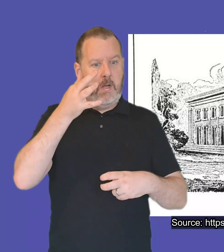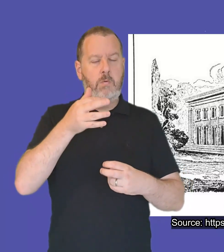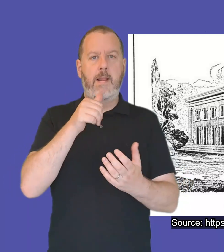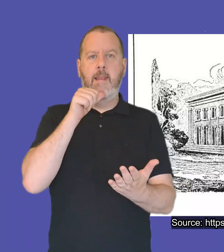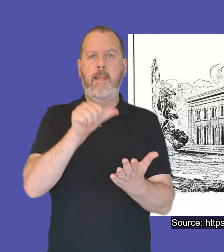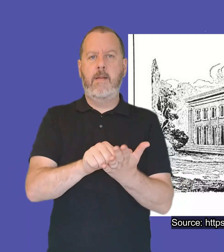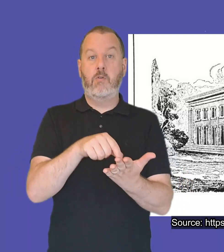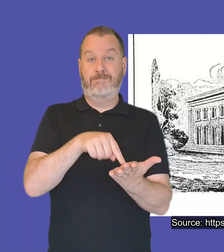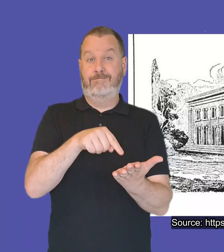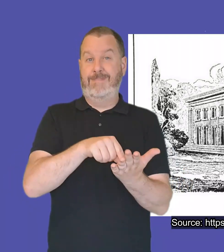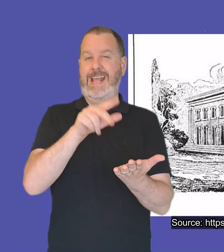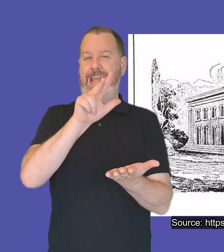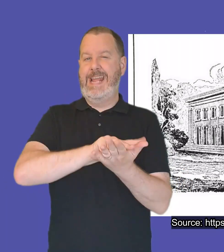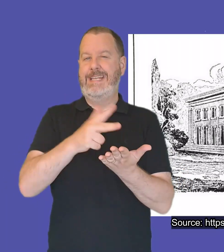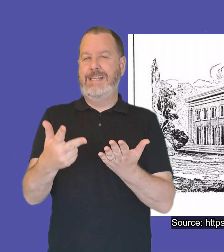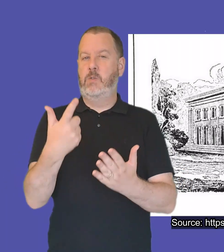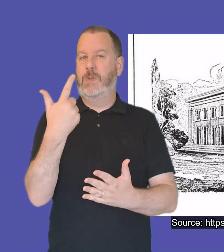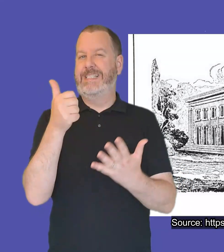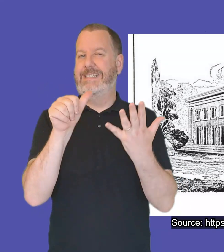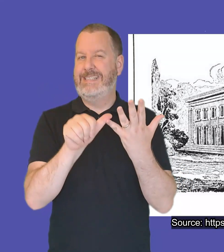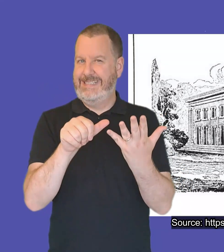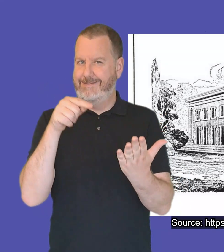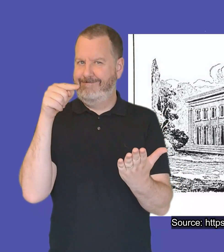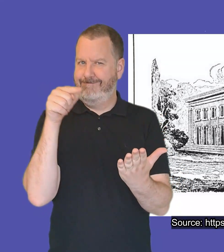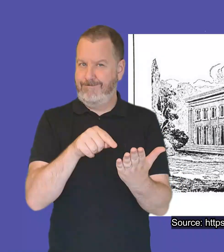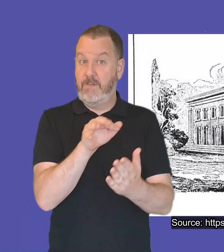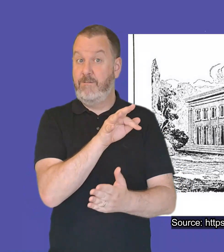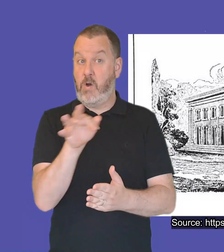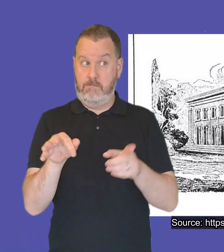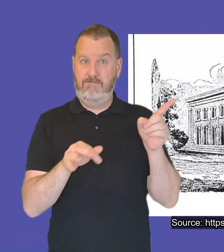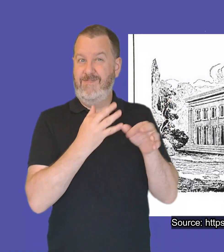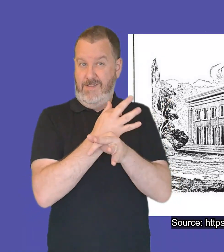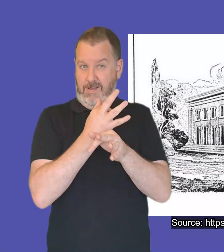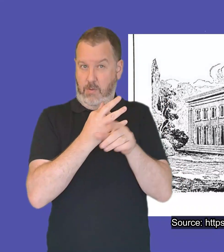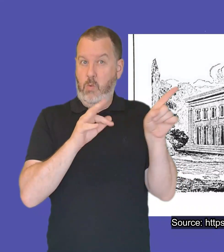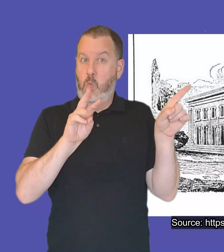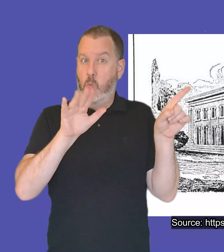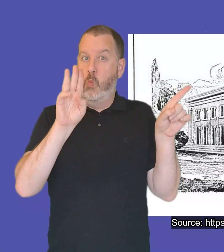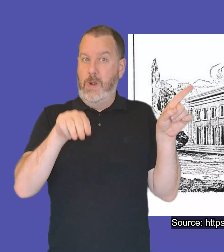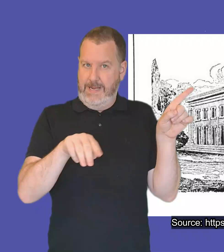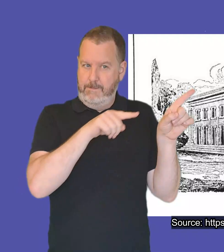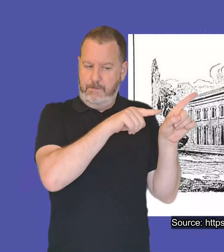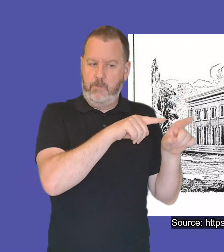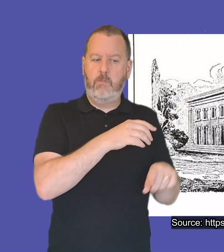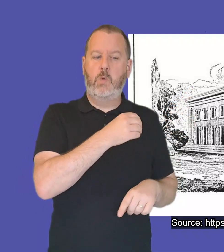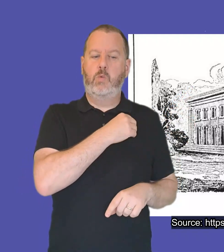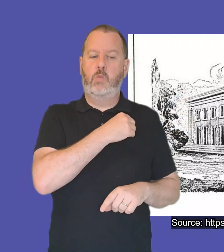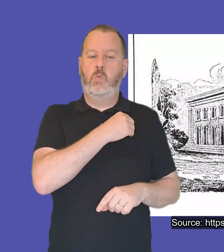In 1826, a letter from William, written while he was staying in Birmingham,